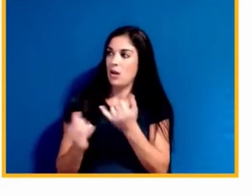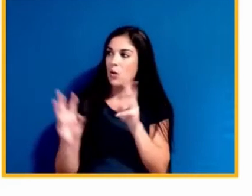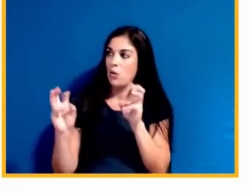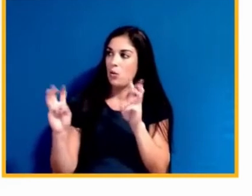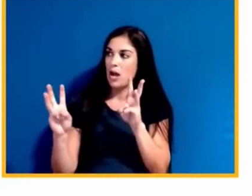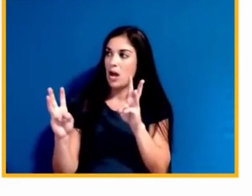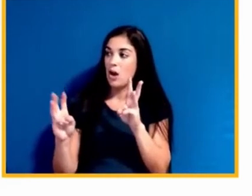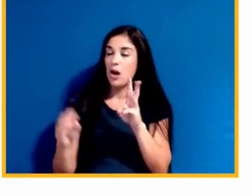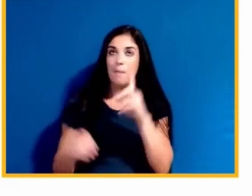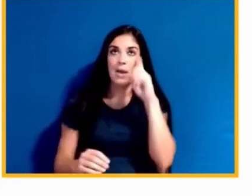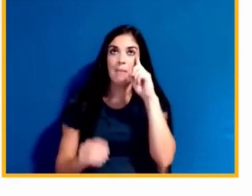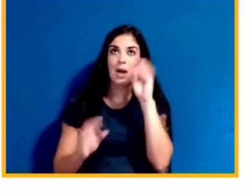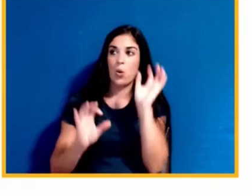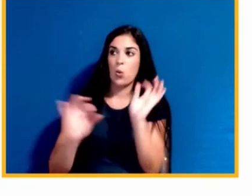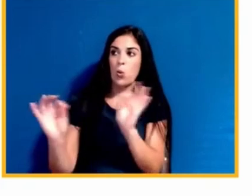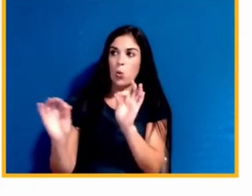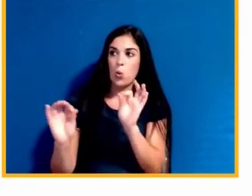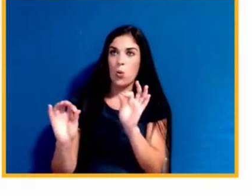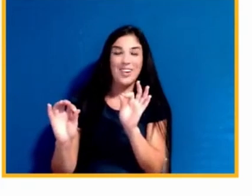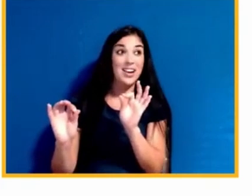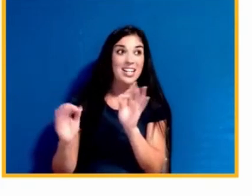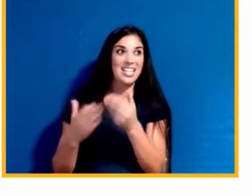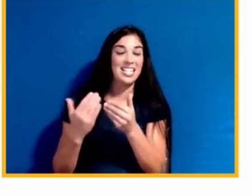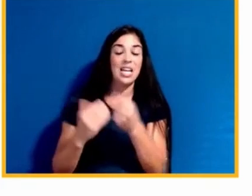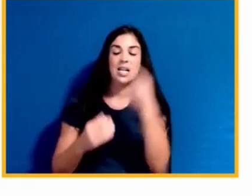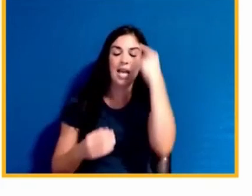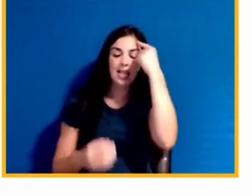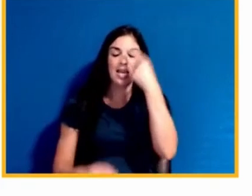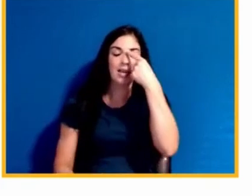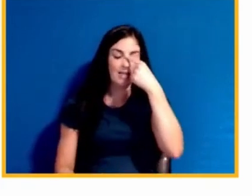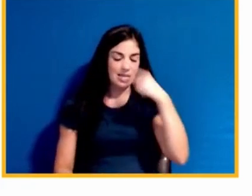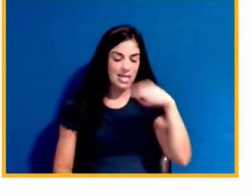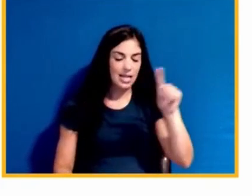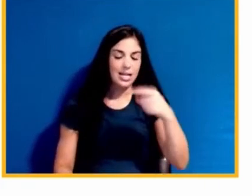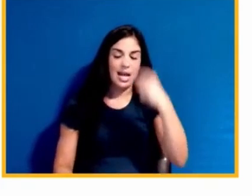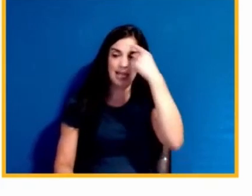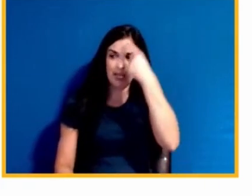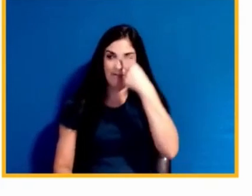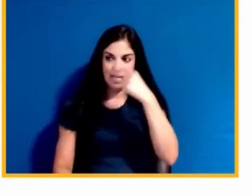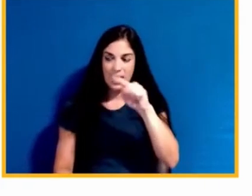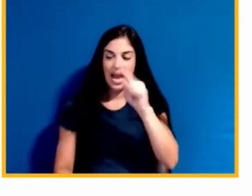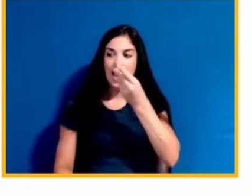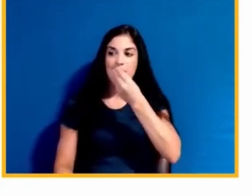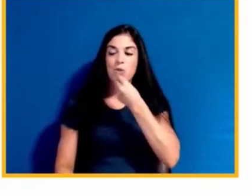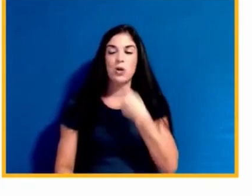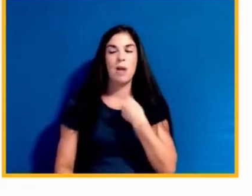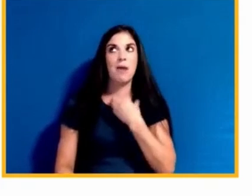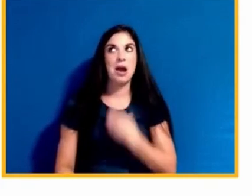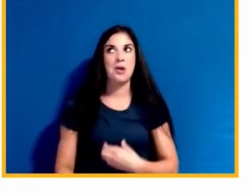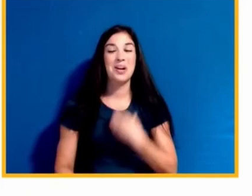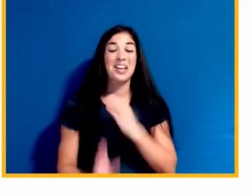my mind gets distracted really easily. Because whenever I think of Thailand, I think of Thai food and I'm really hungry. But before I can go get some dinner,